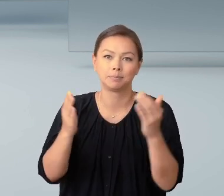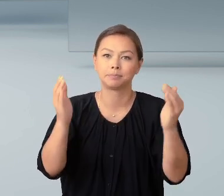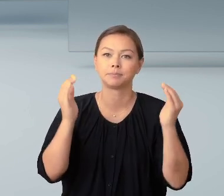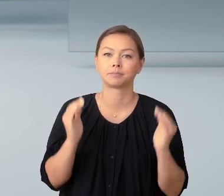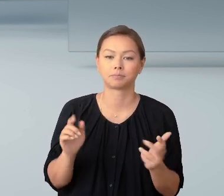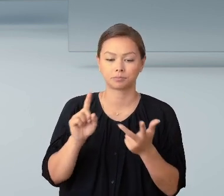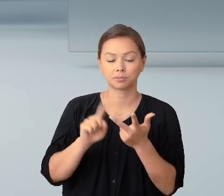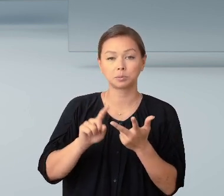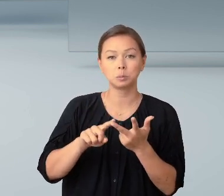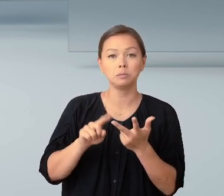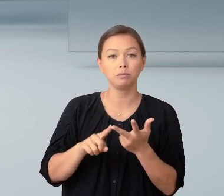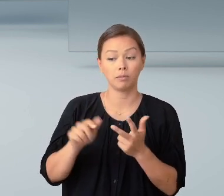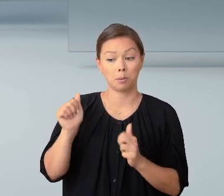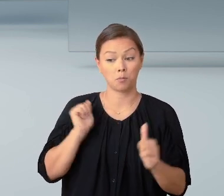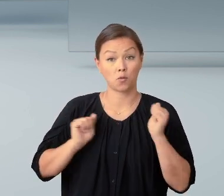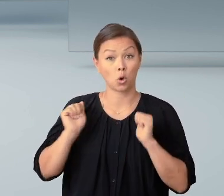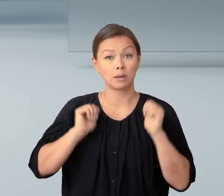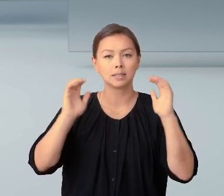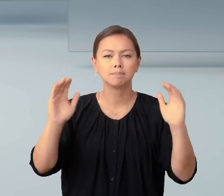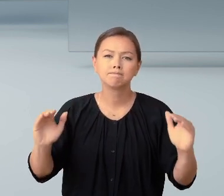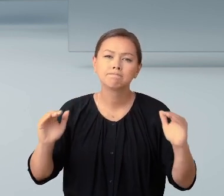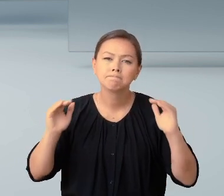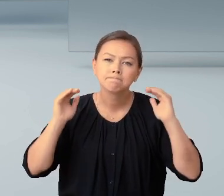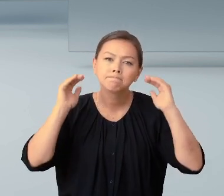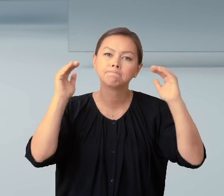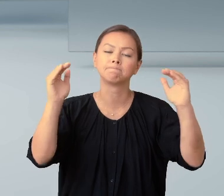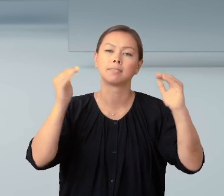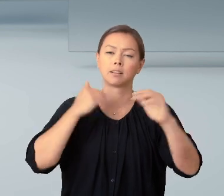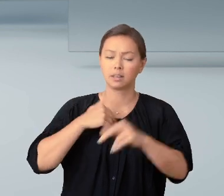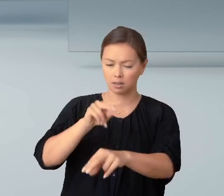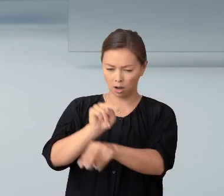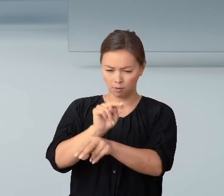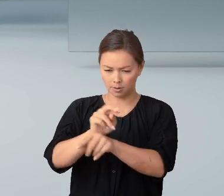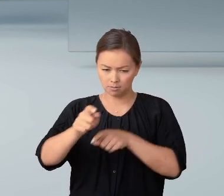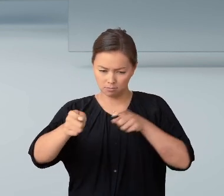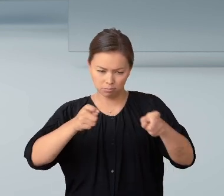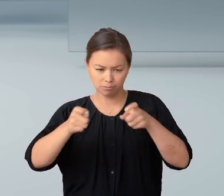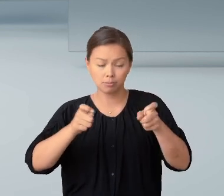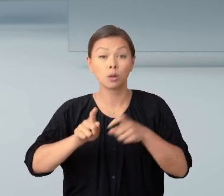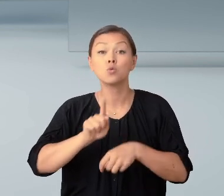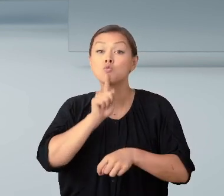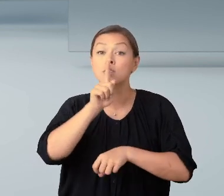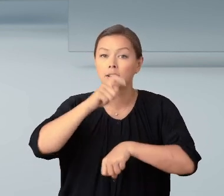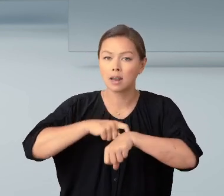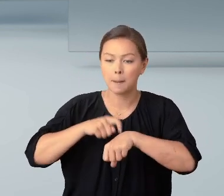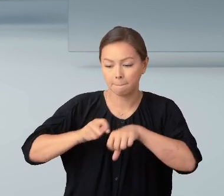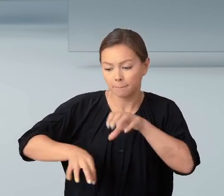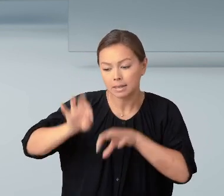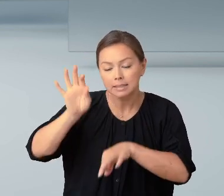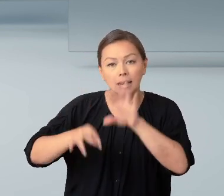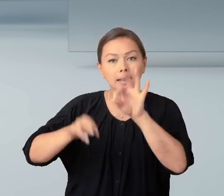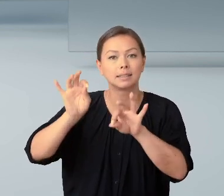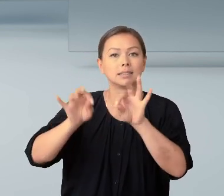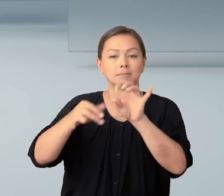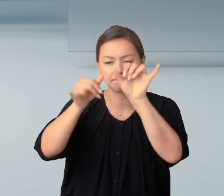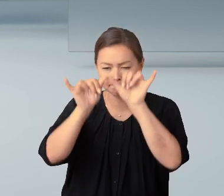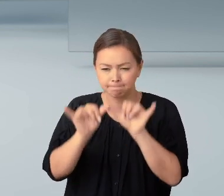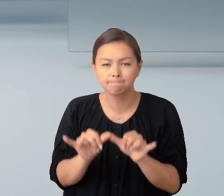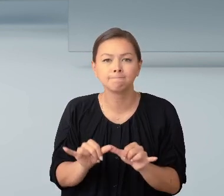high performance with guided workflows, governance, and real-time metrics that drive continuous process optimization, accelerates financial